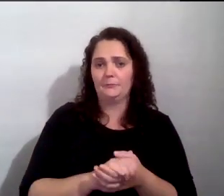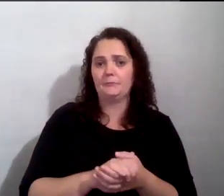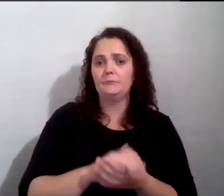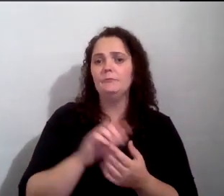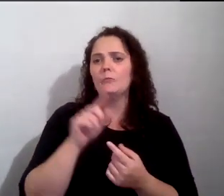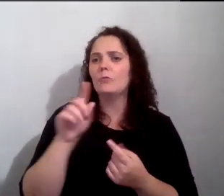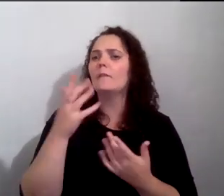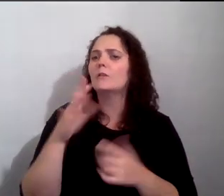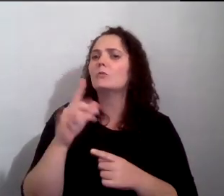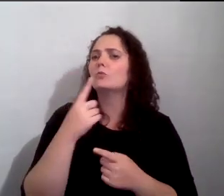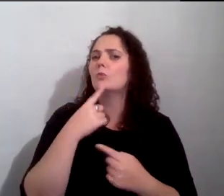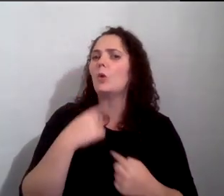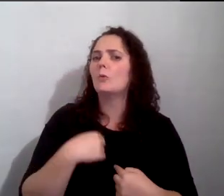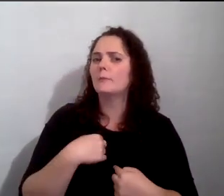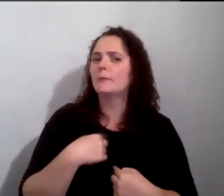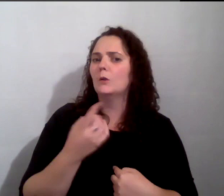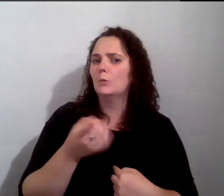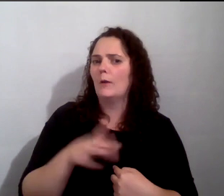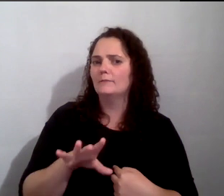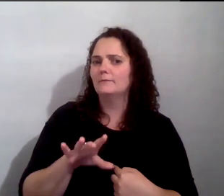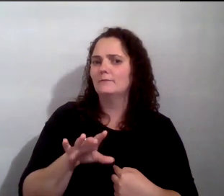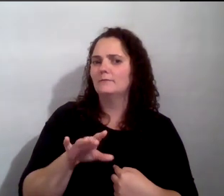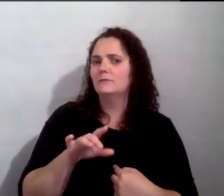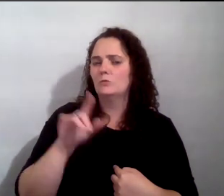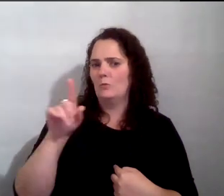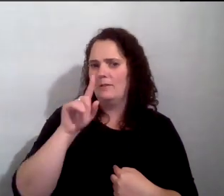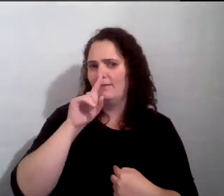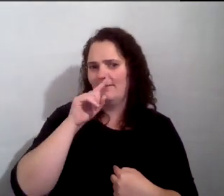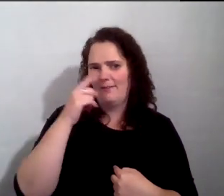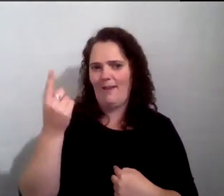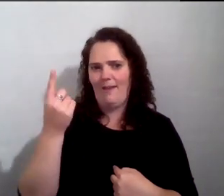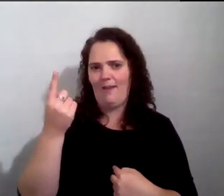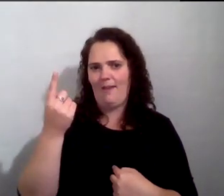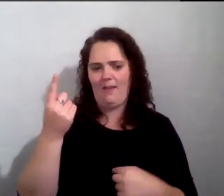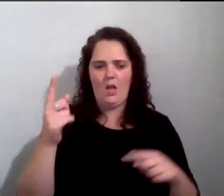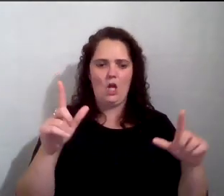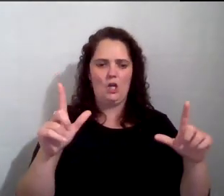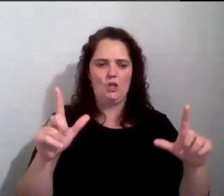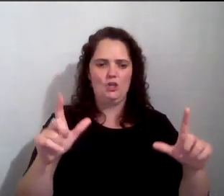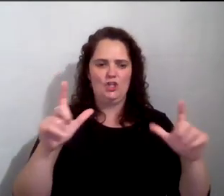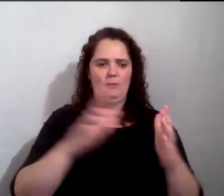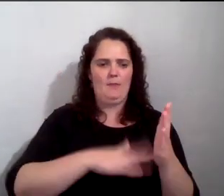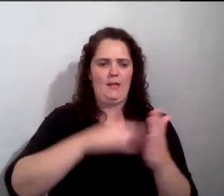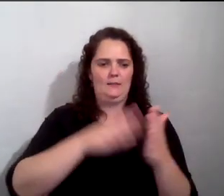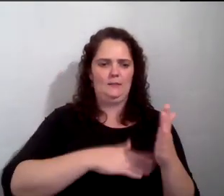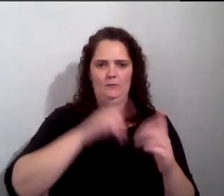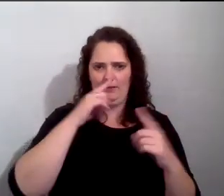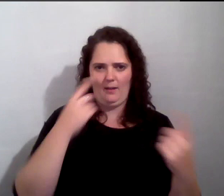and you said to me once ‘you can't take a painting’. You know, you can take a photograph but you can't take a painting